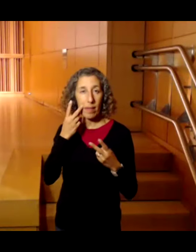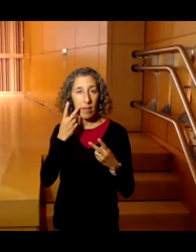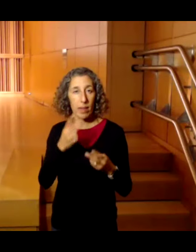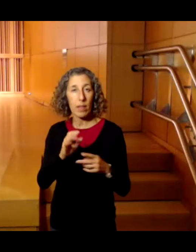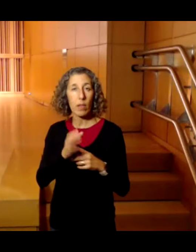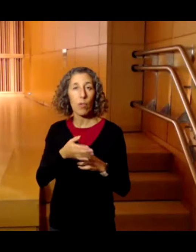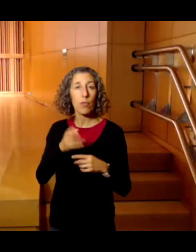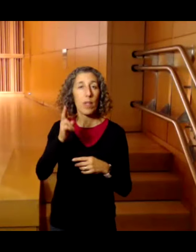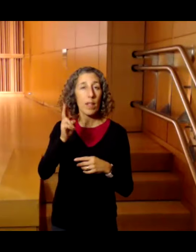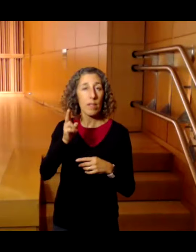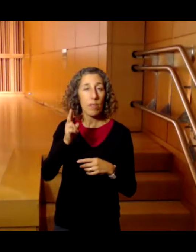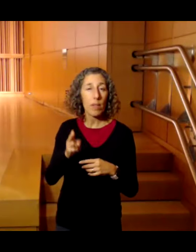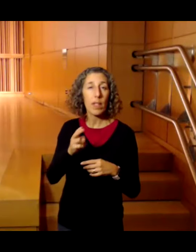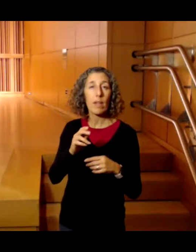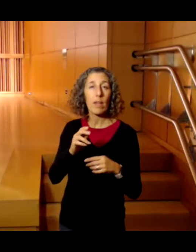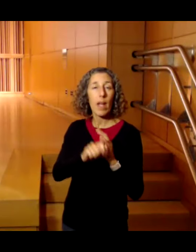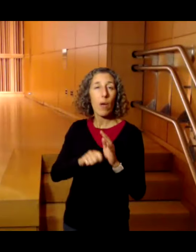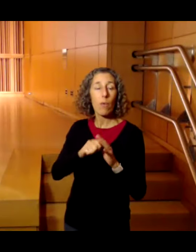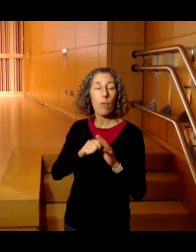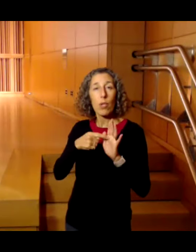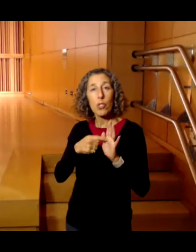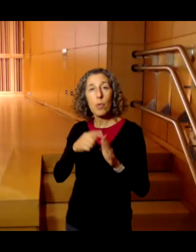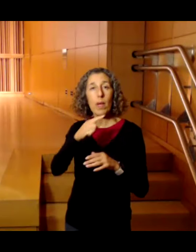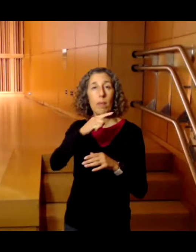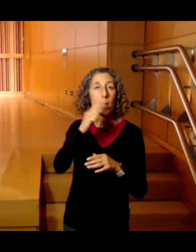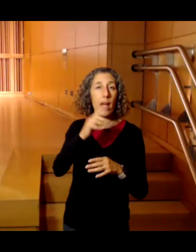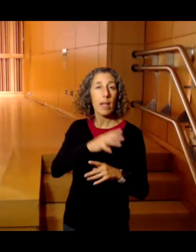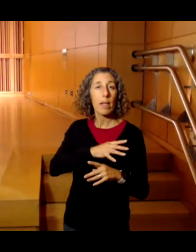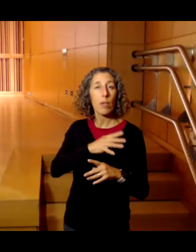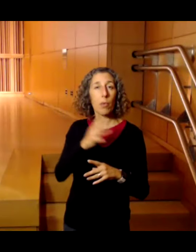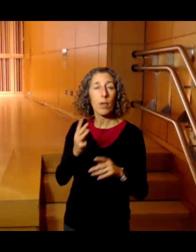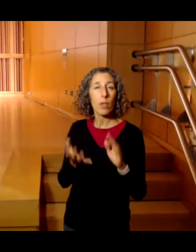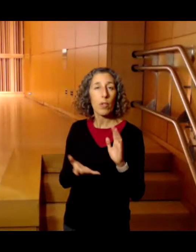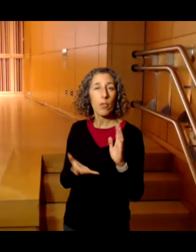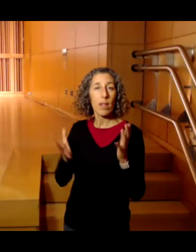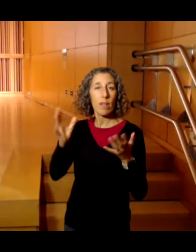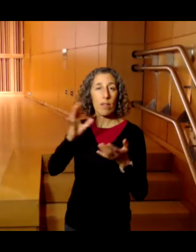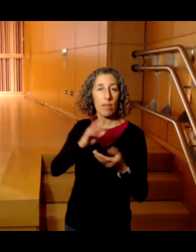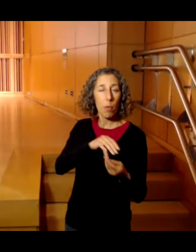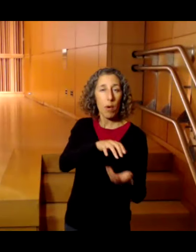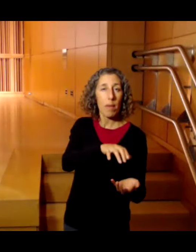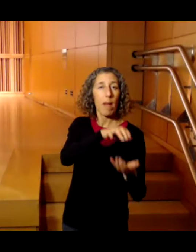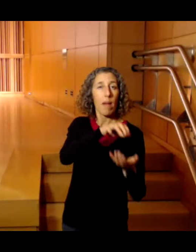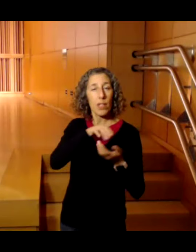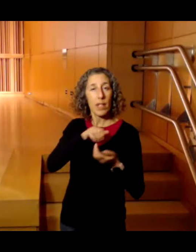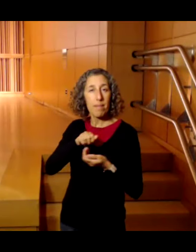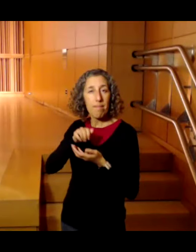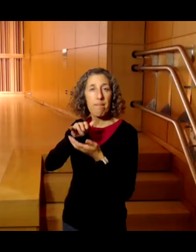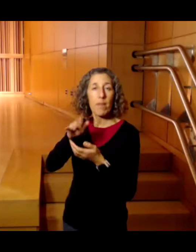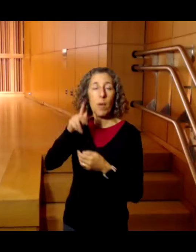showing how black and queer artists transform illergy into aesthetic and political practice.